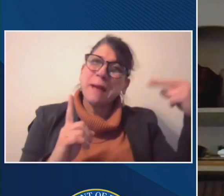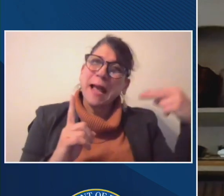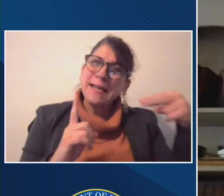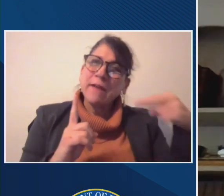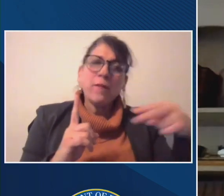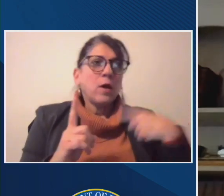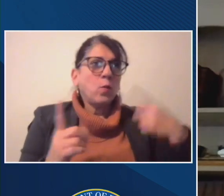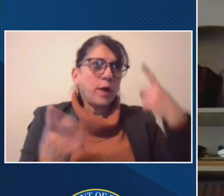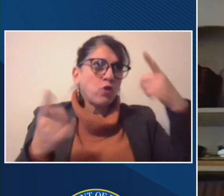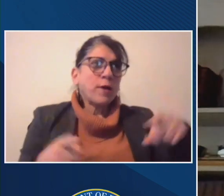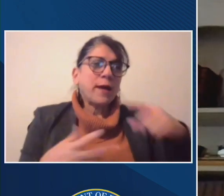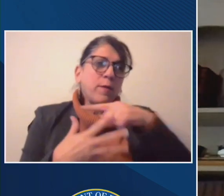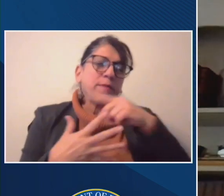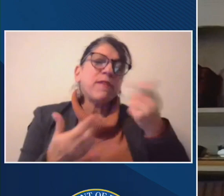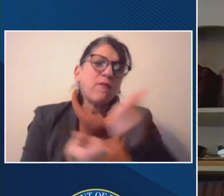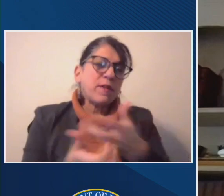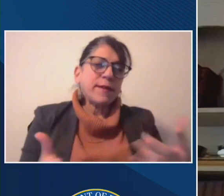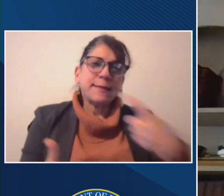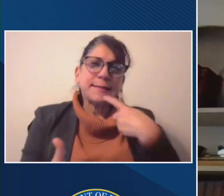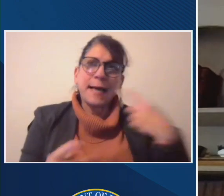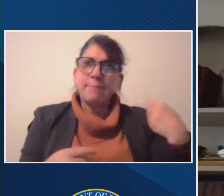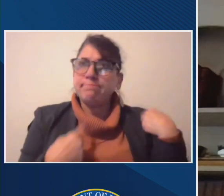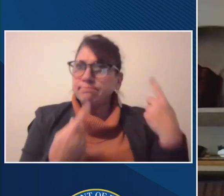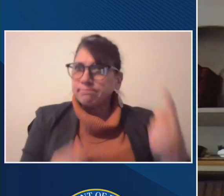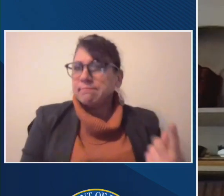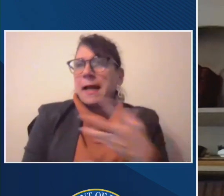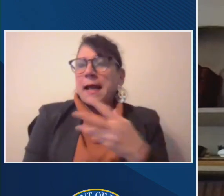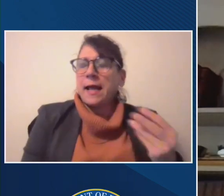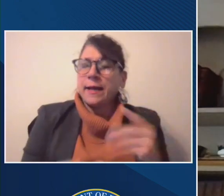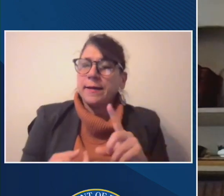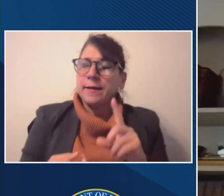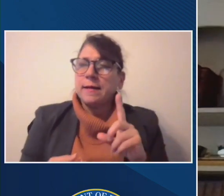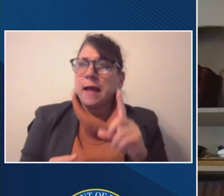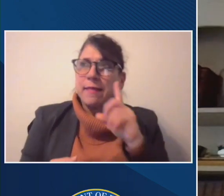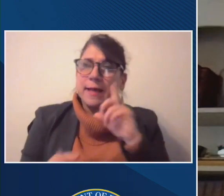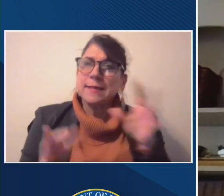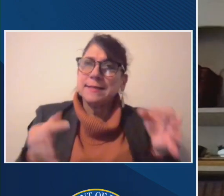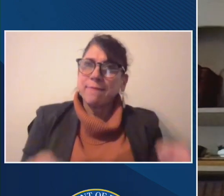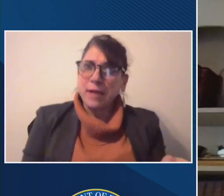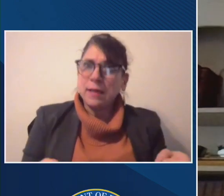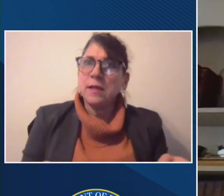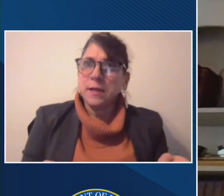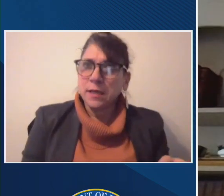said. I think that it's definitely it's a very strong argument, you know, that